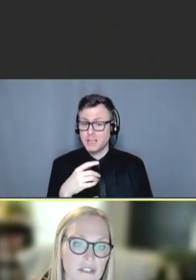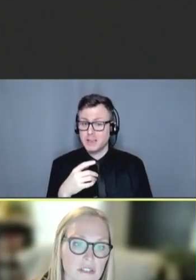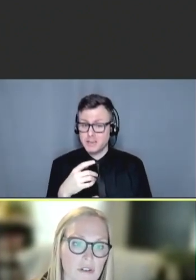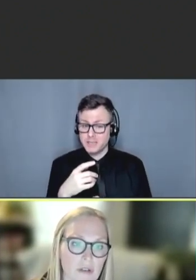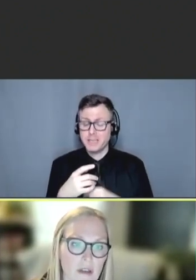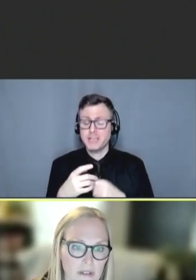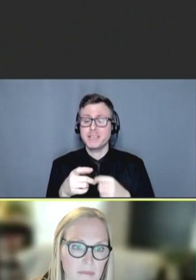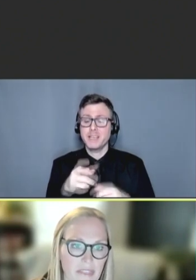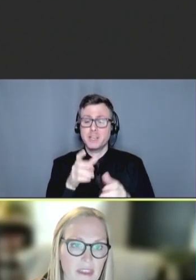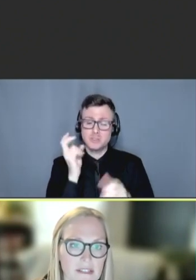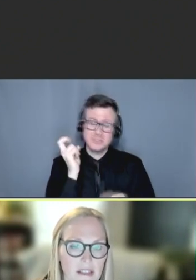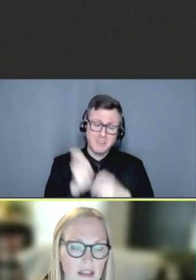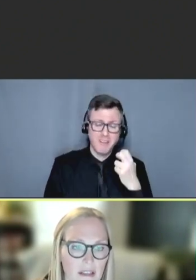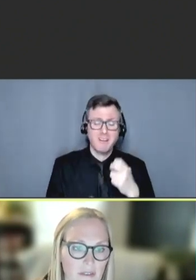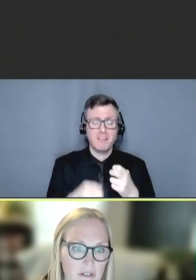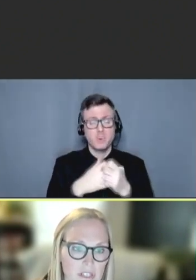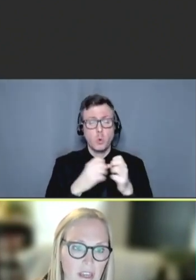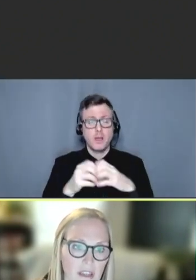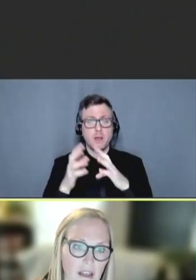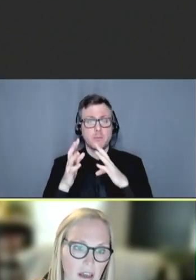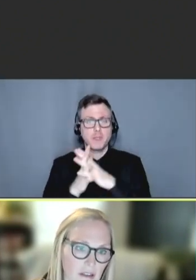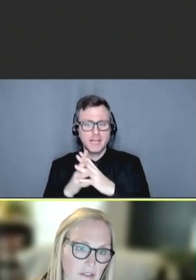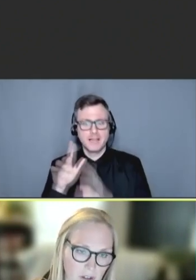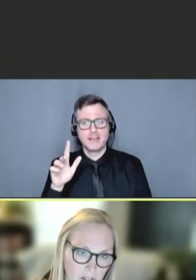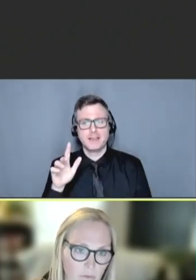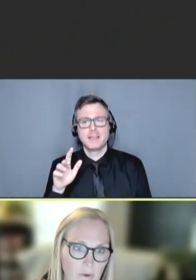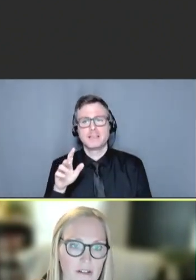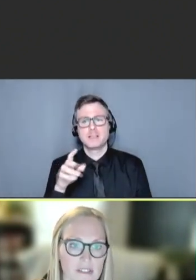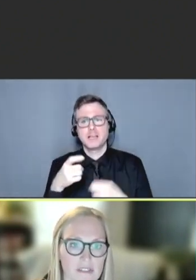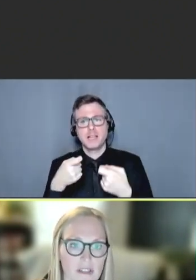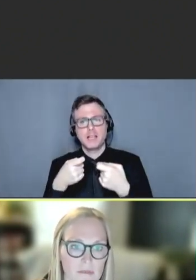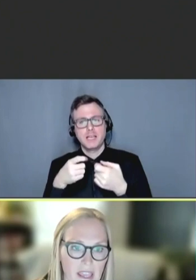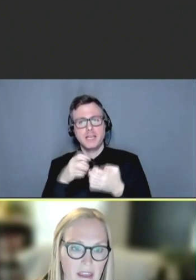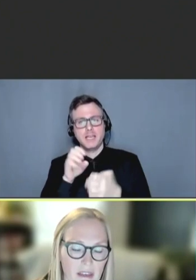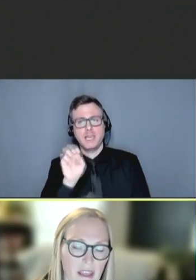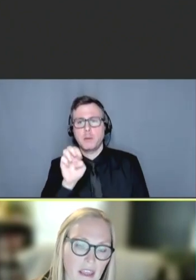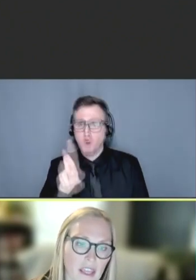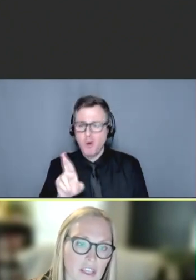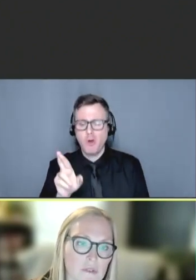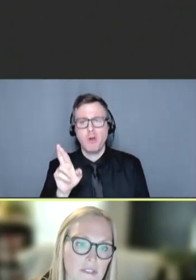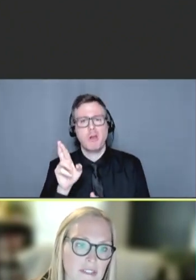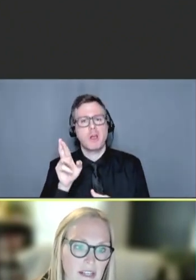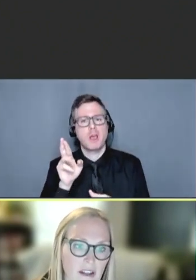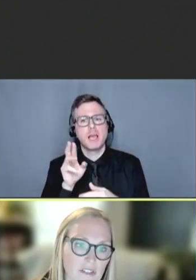to implement things, leveraging electronic health record systems and using the technology